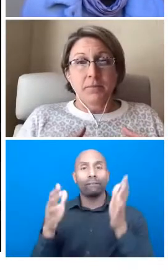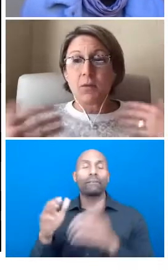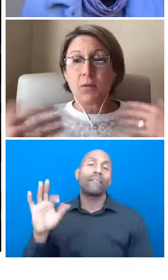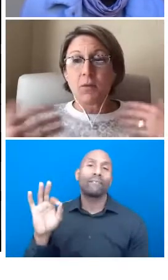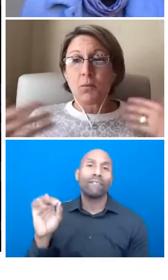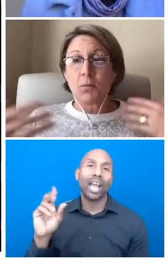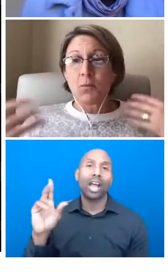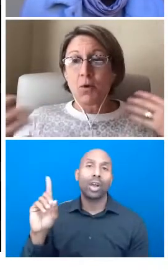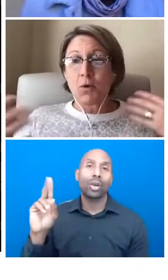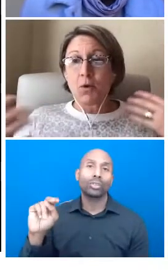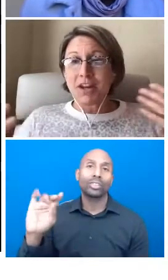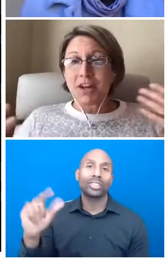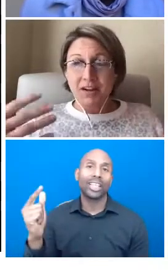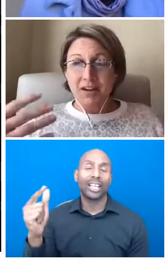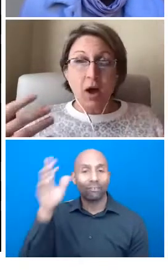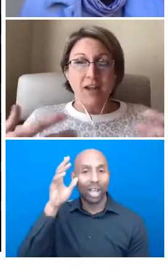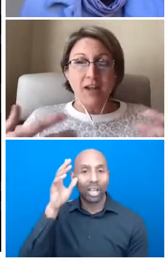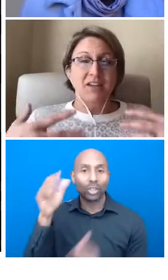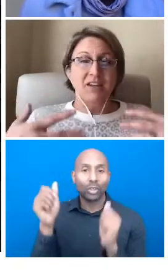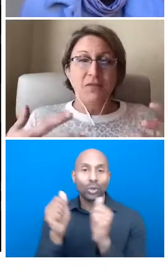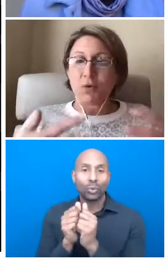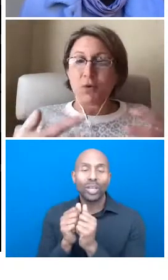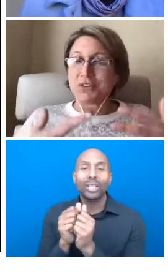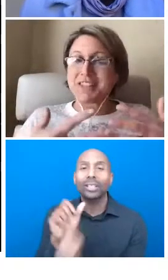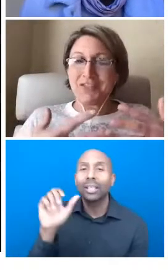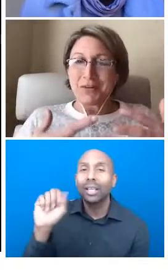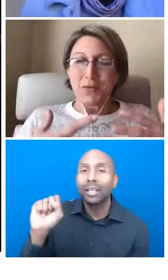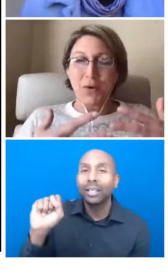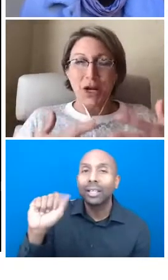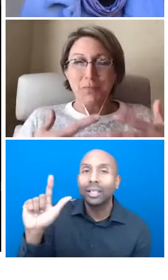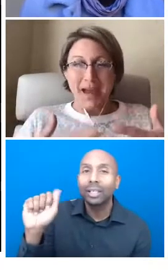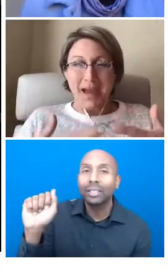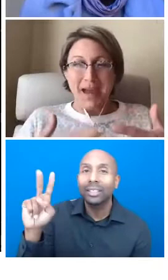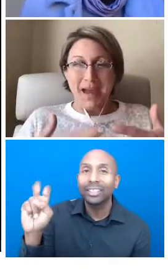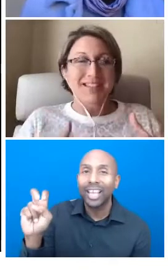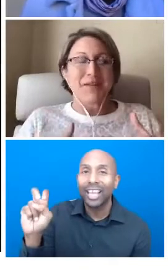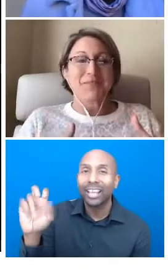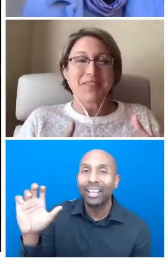It's ironic that in COVID now we're used to everyone wearing masks.